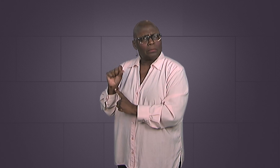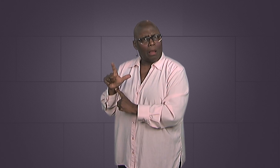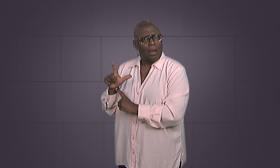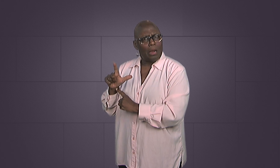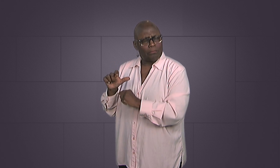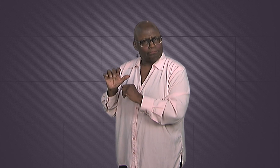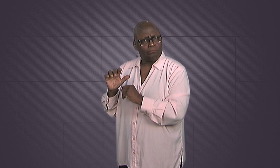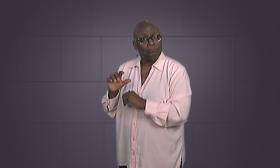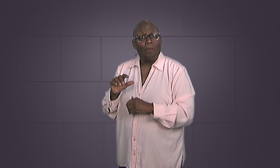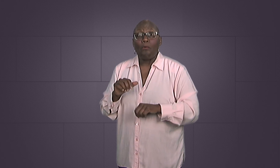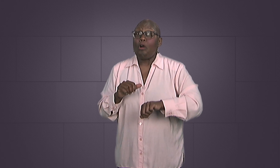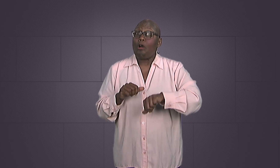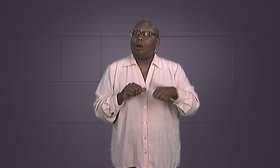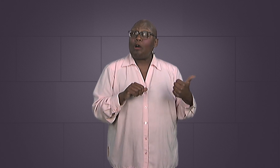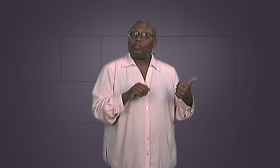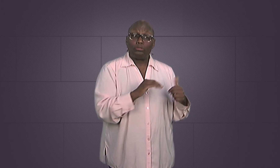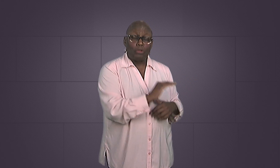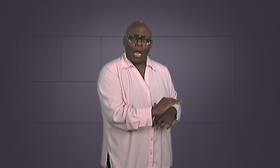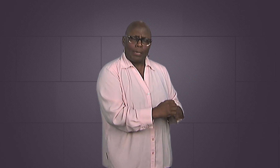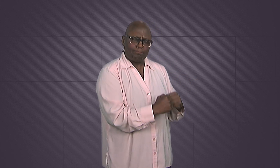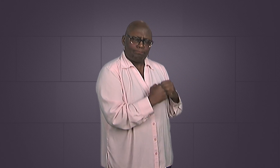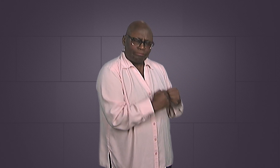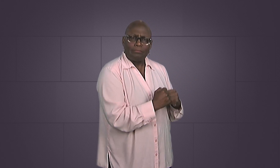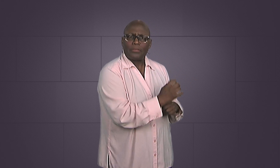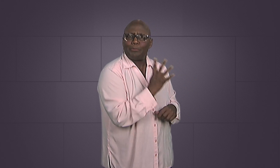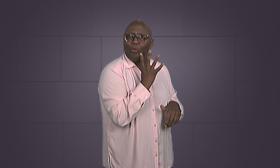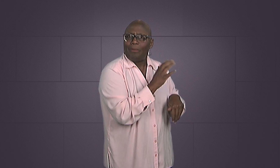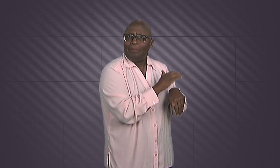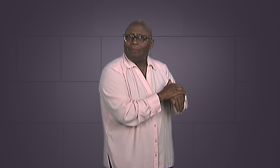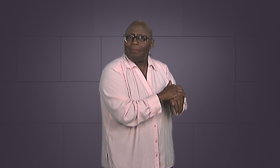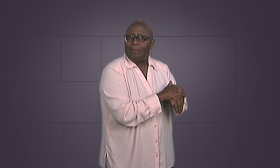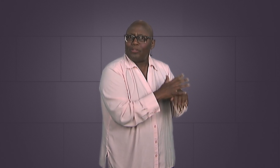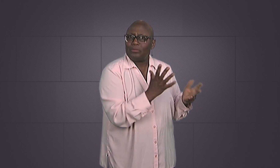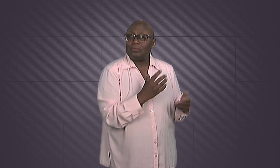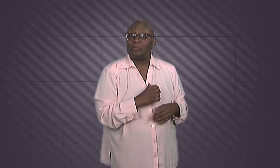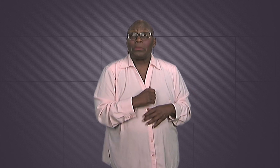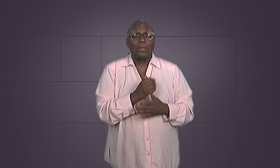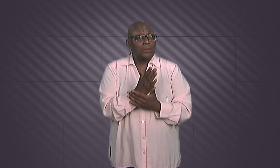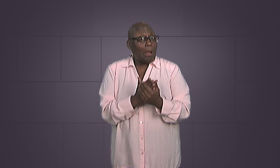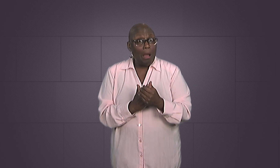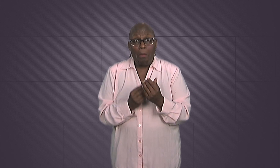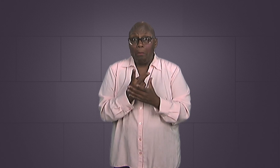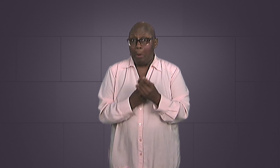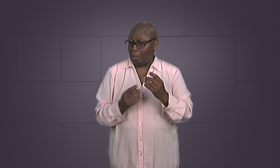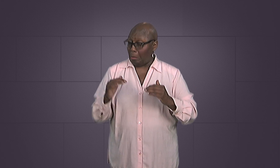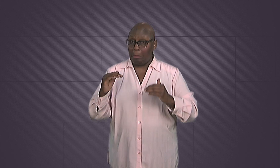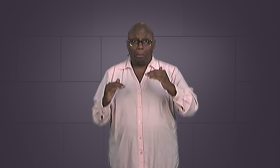others may be dominant in spoken English,